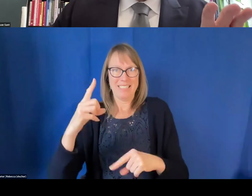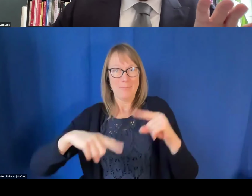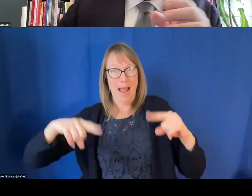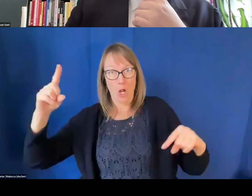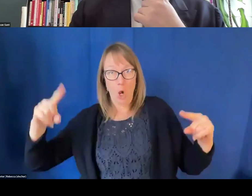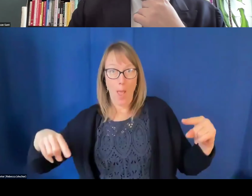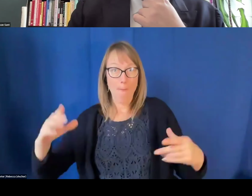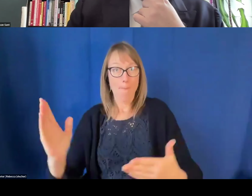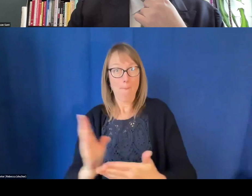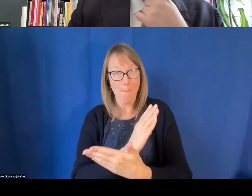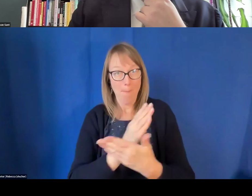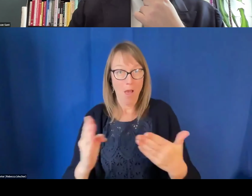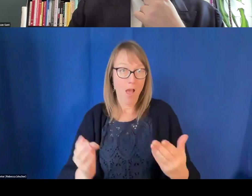somewhere along that continuum.